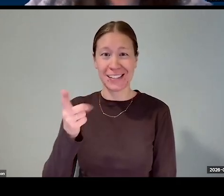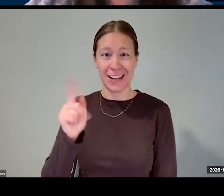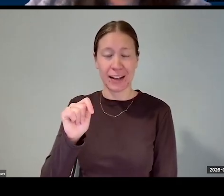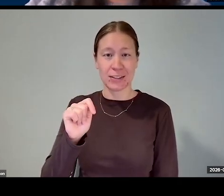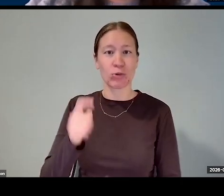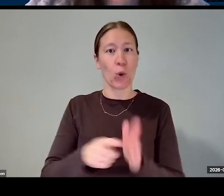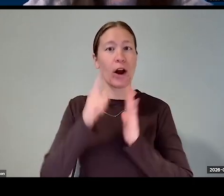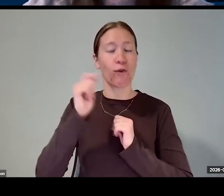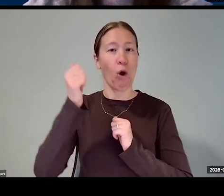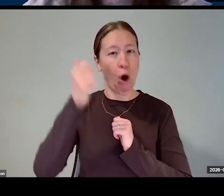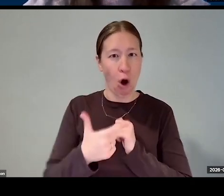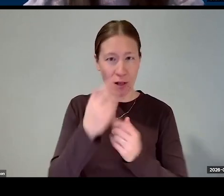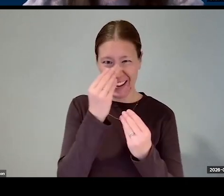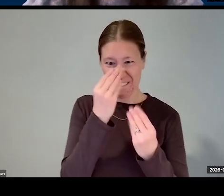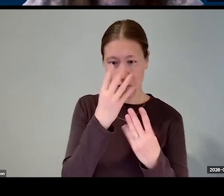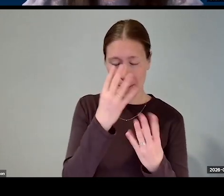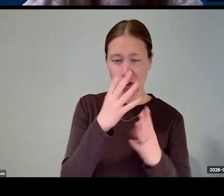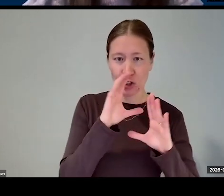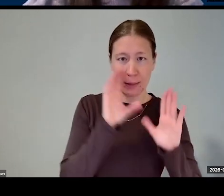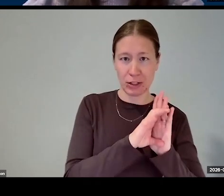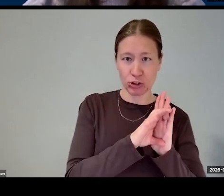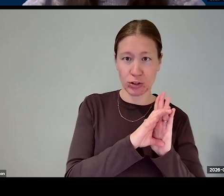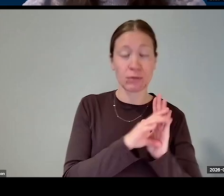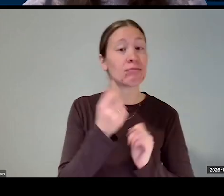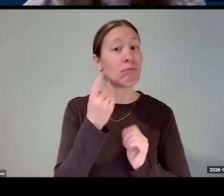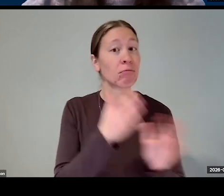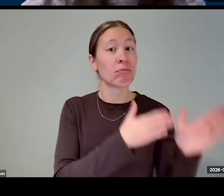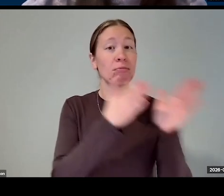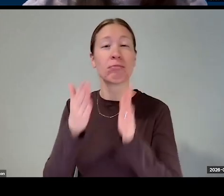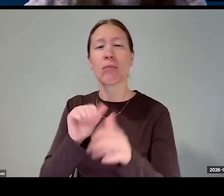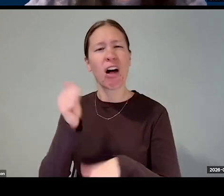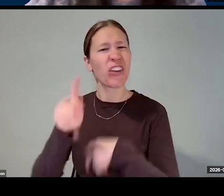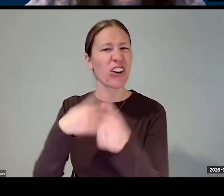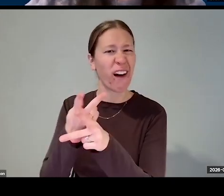but what do you do with decorative visual objects? So things like shapes or graphics